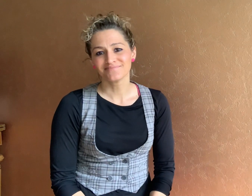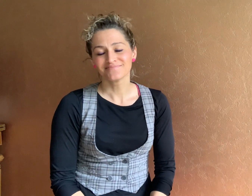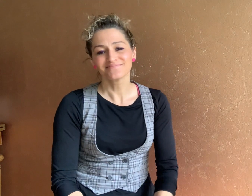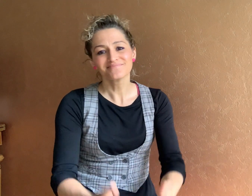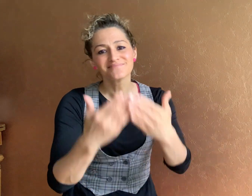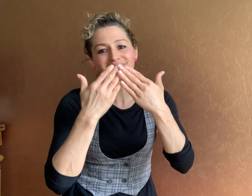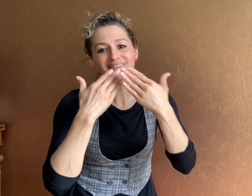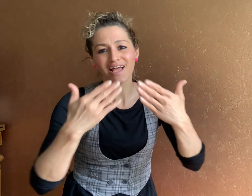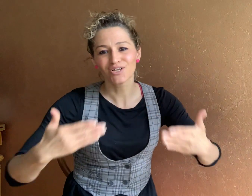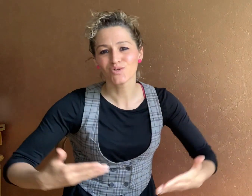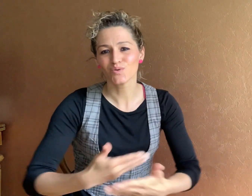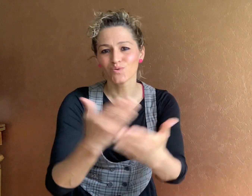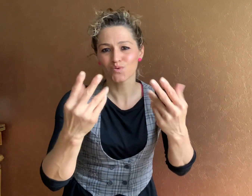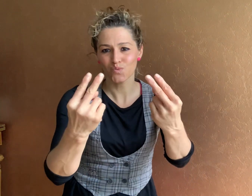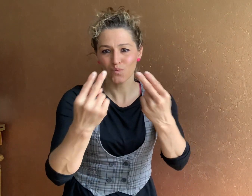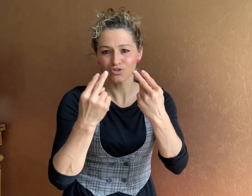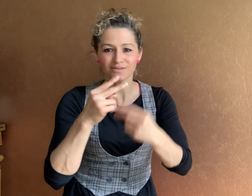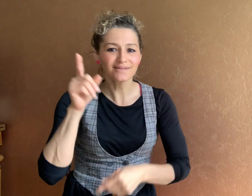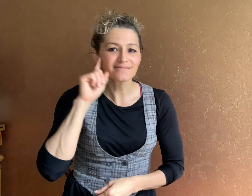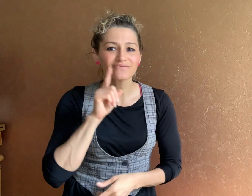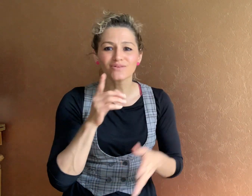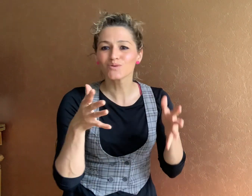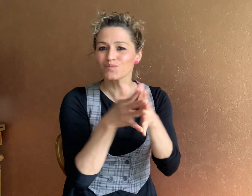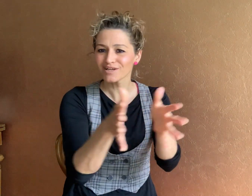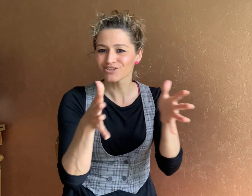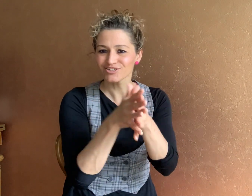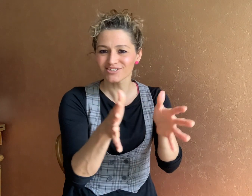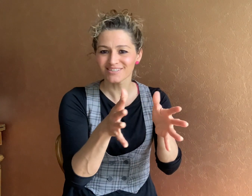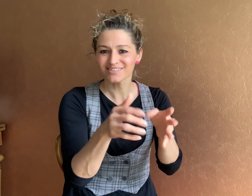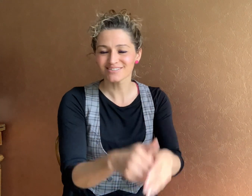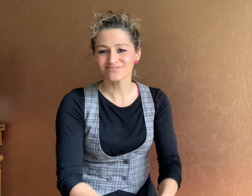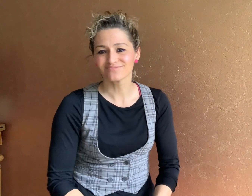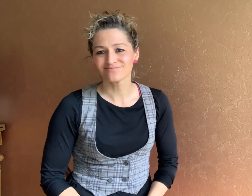Thank you for watching DeafWire.